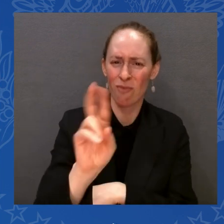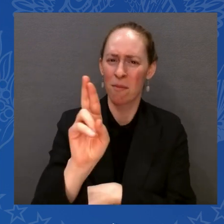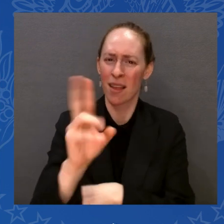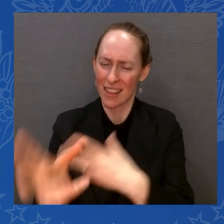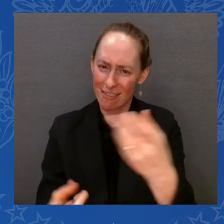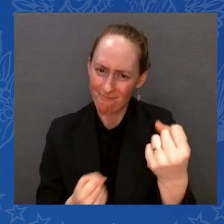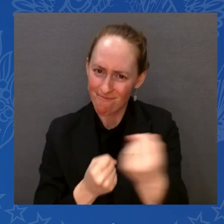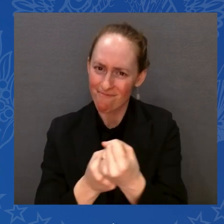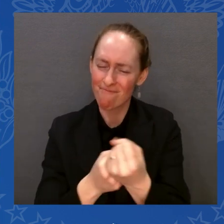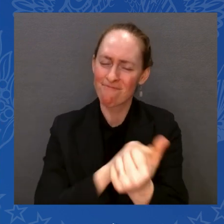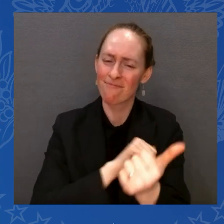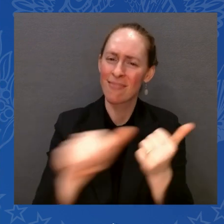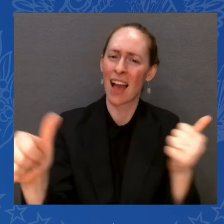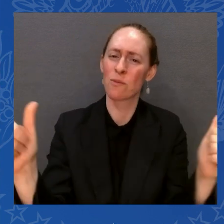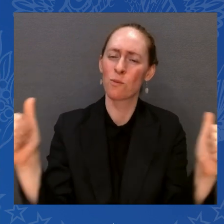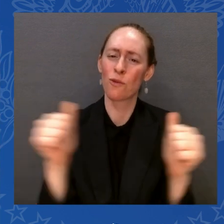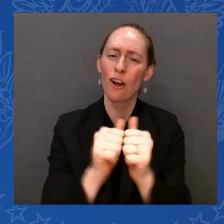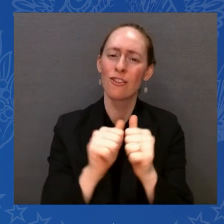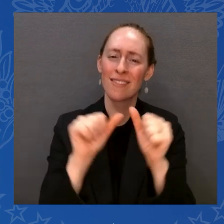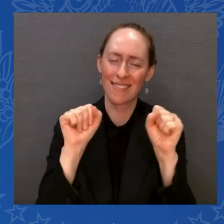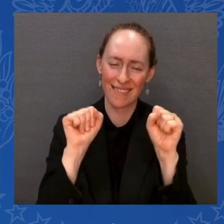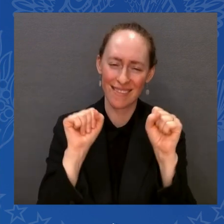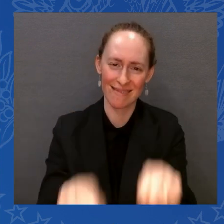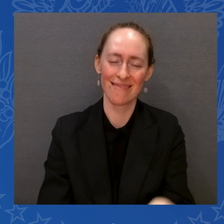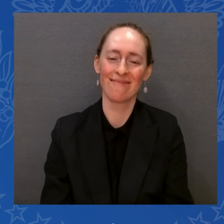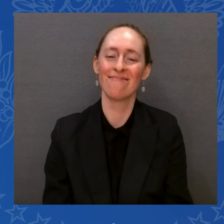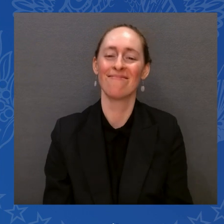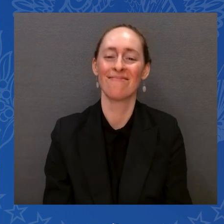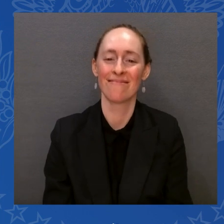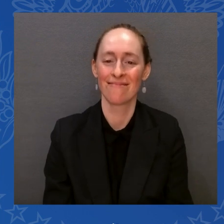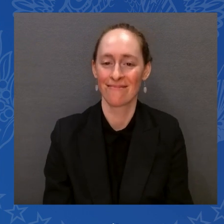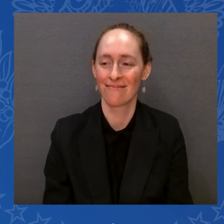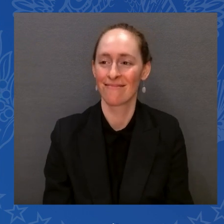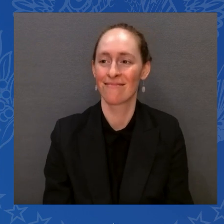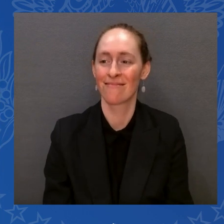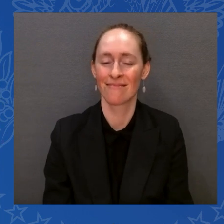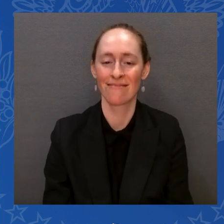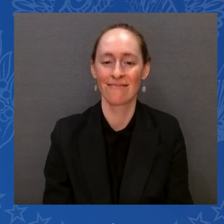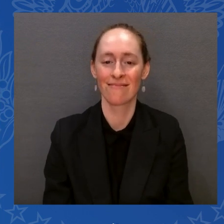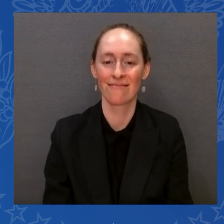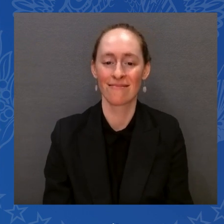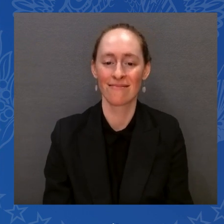Here's the bottom line: All of you have been paying into the system with every single paycheck you've had since you started working.